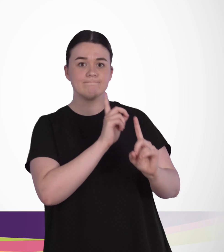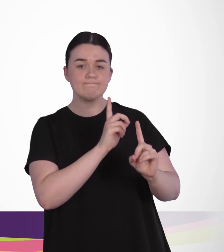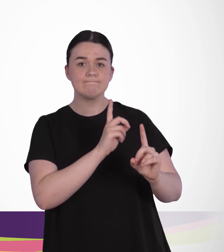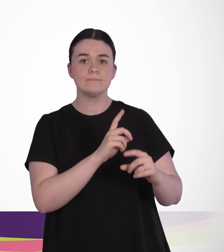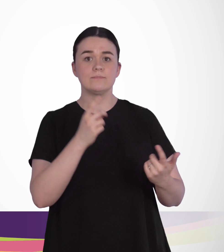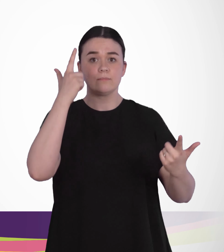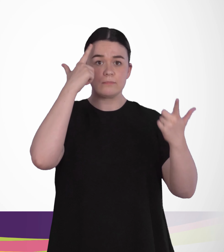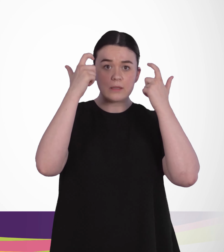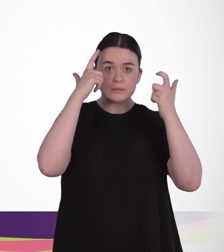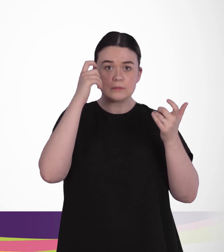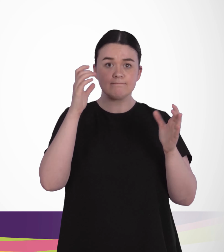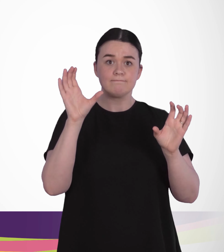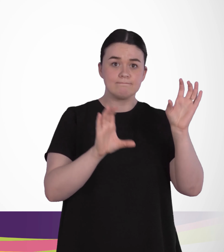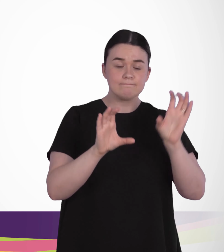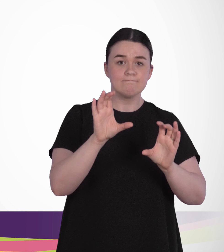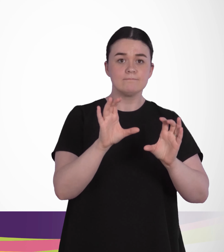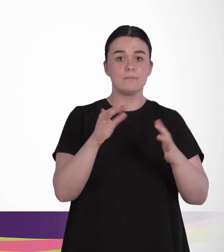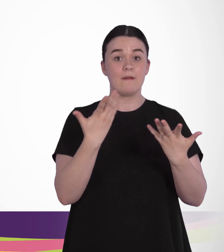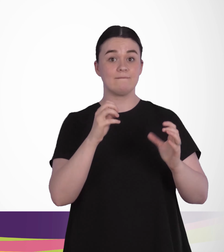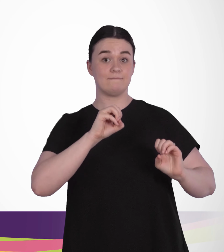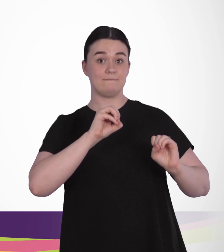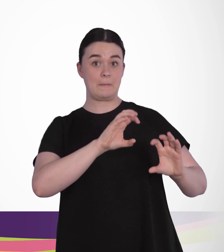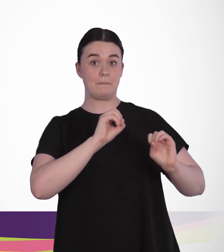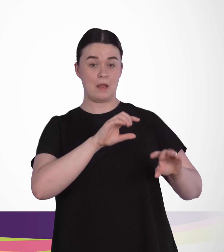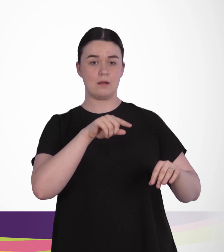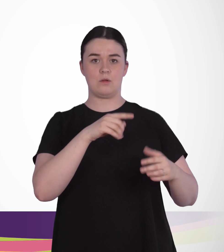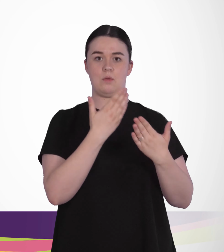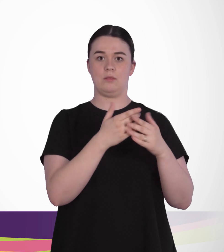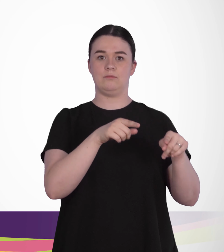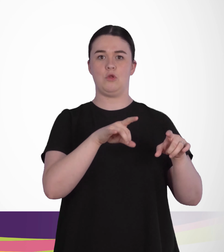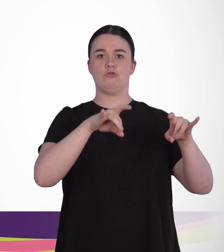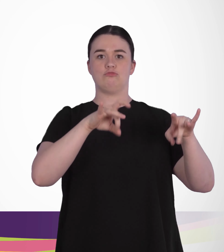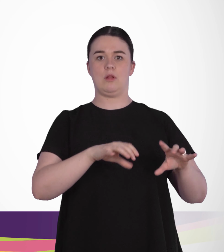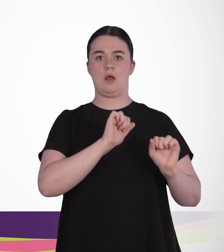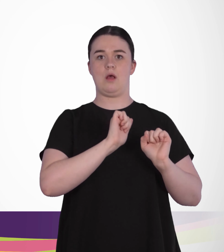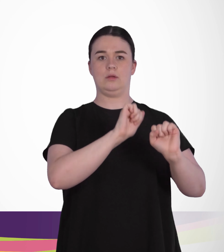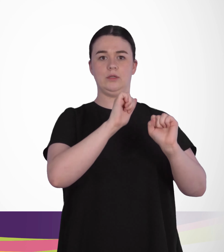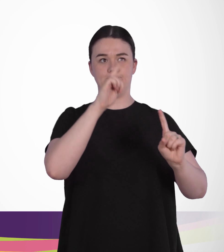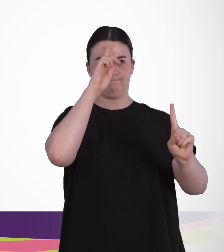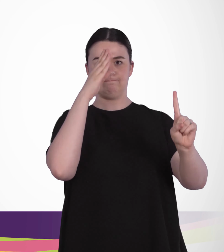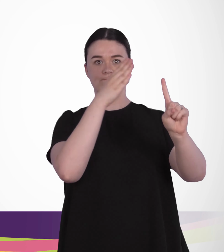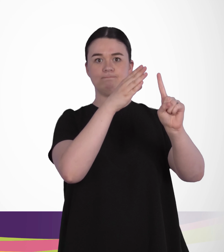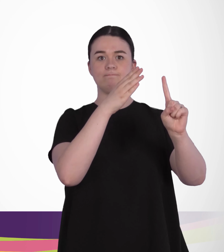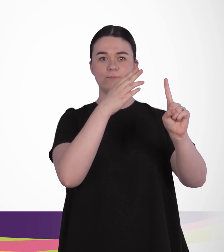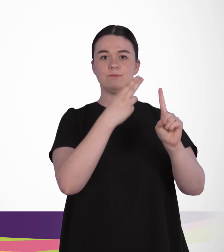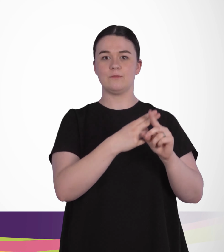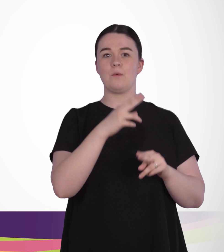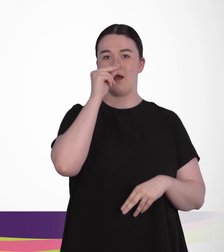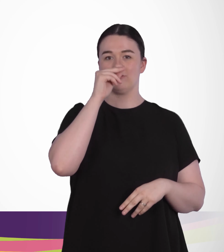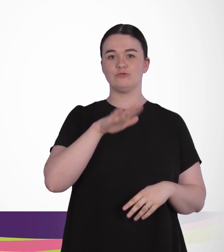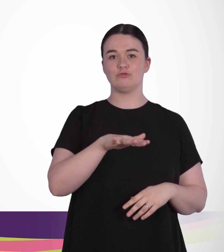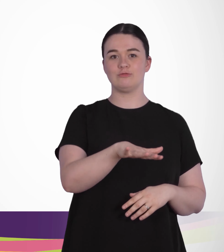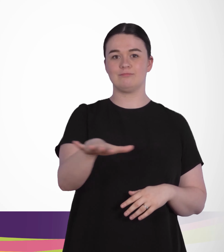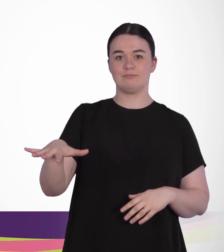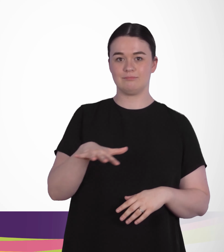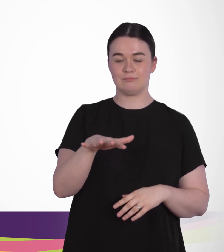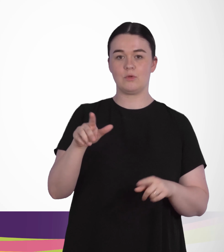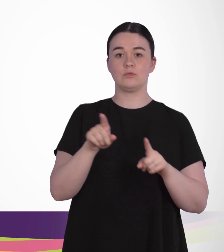ideas and feedback on Australia’s aspirations for our youngest children and the